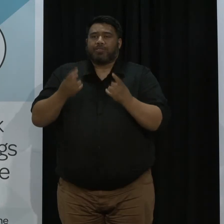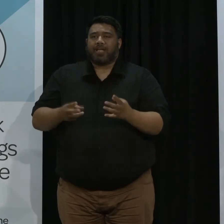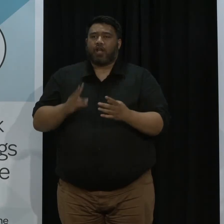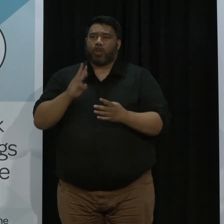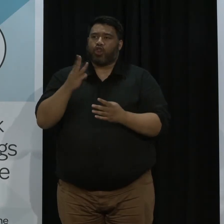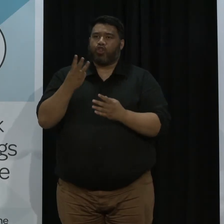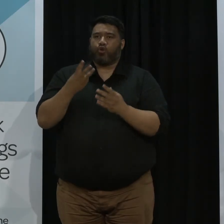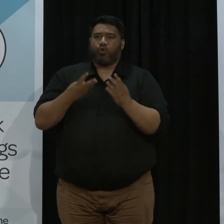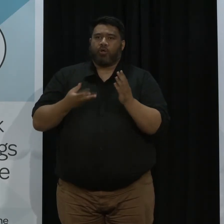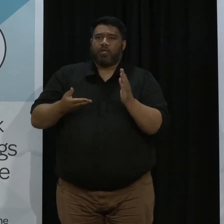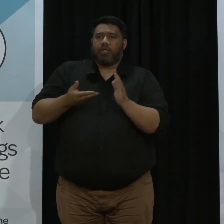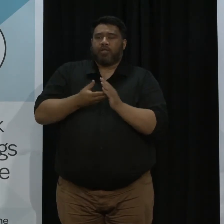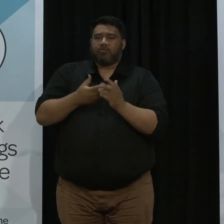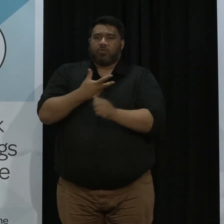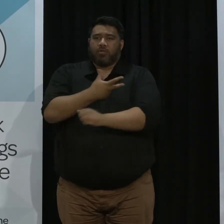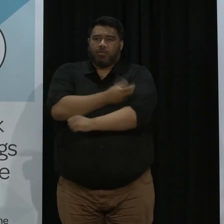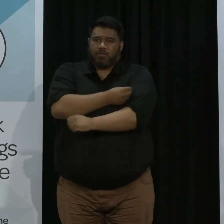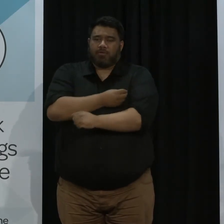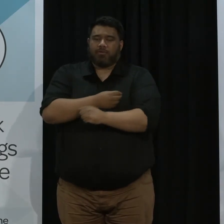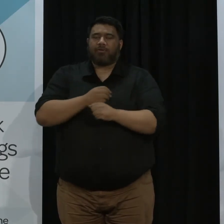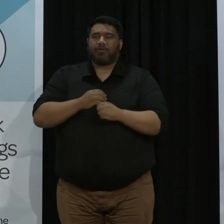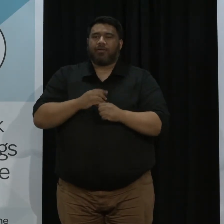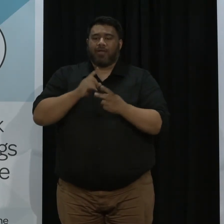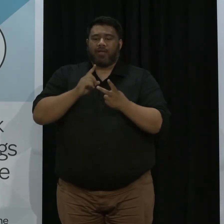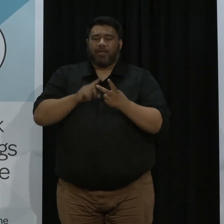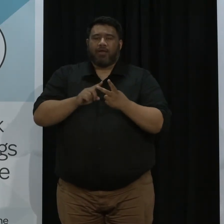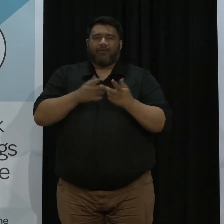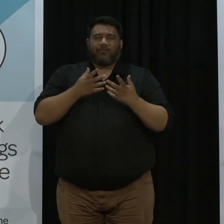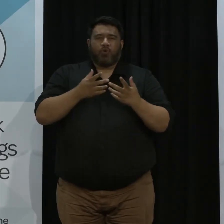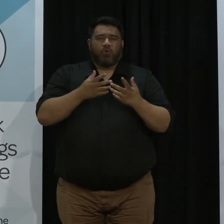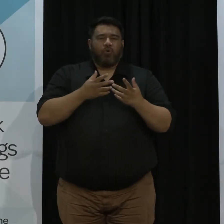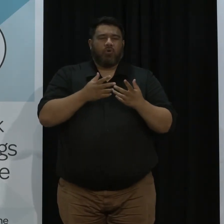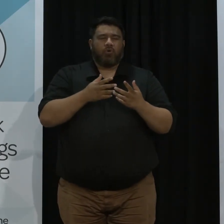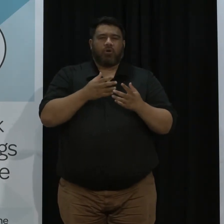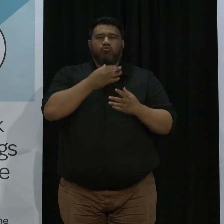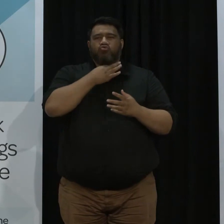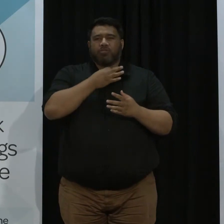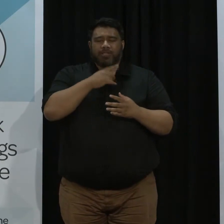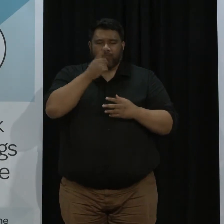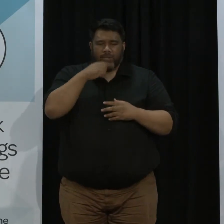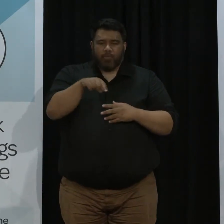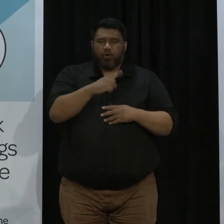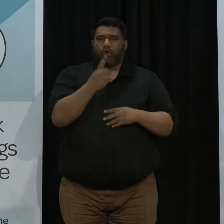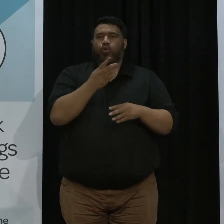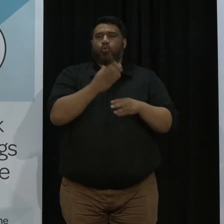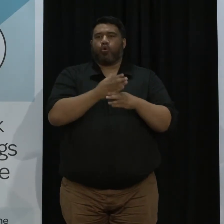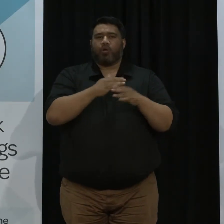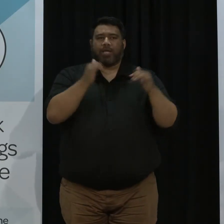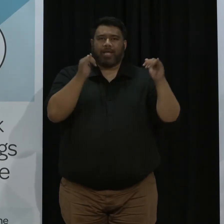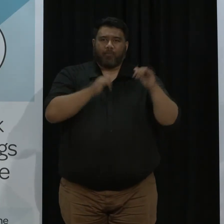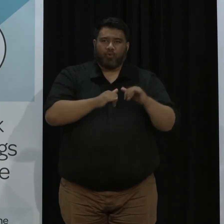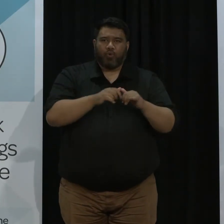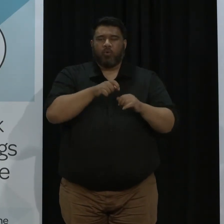not down day by day. From today they have started the booster